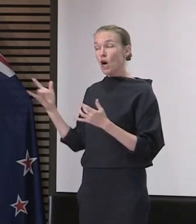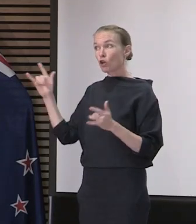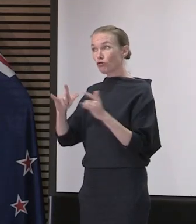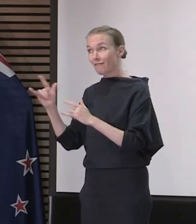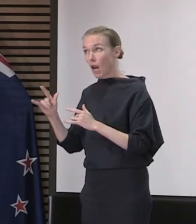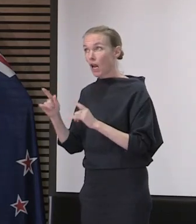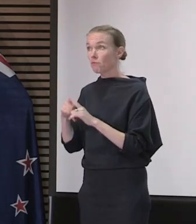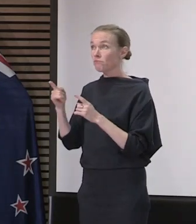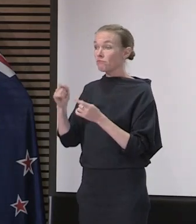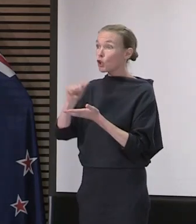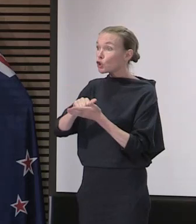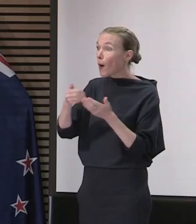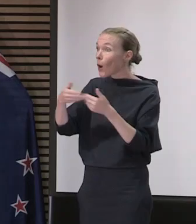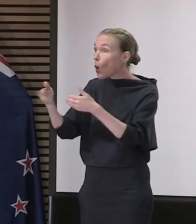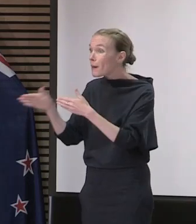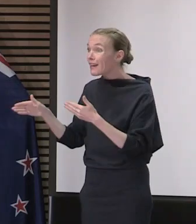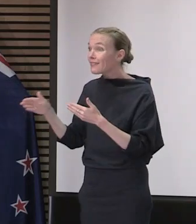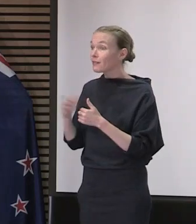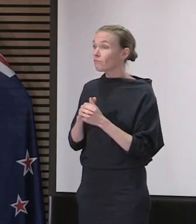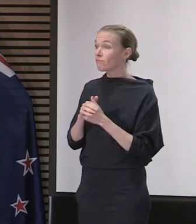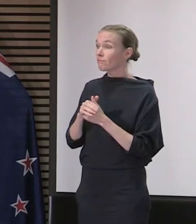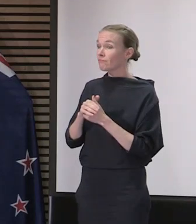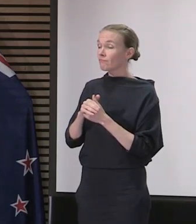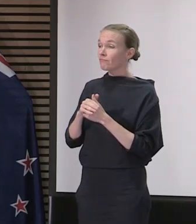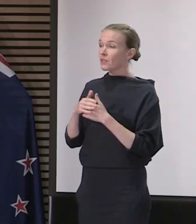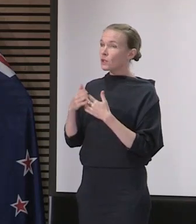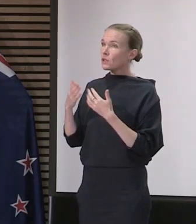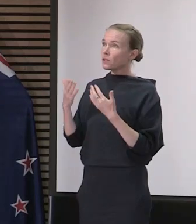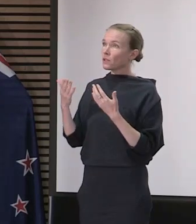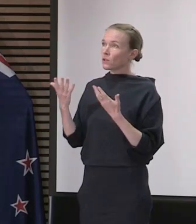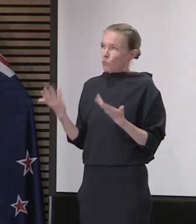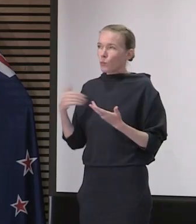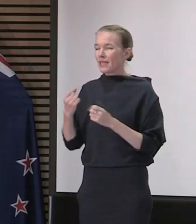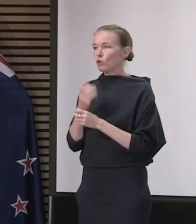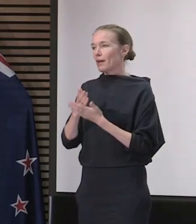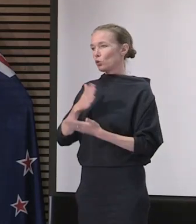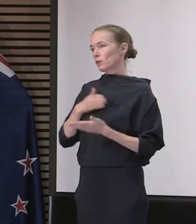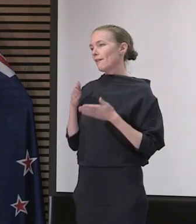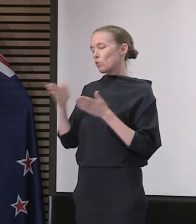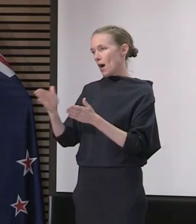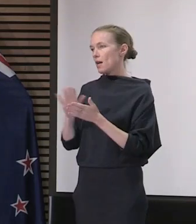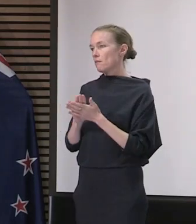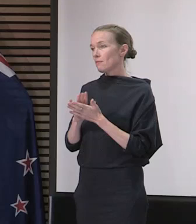under alert level two, which is open up more retail settings, there is a whole